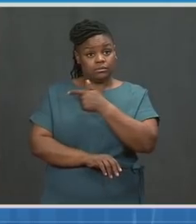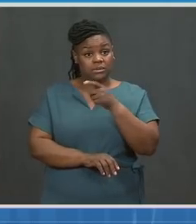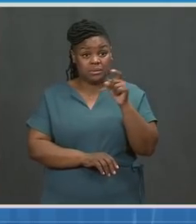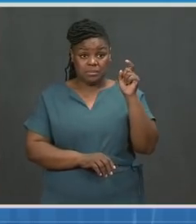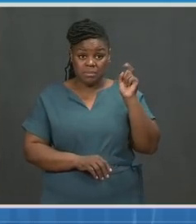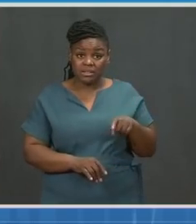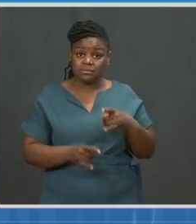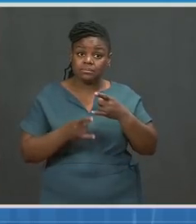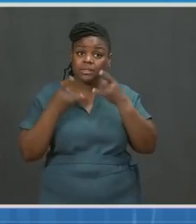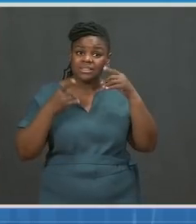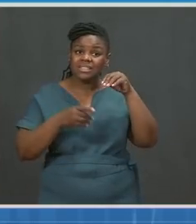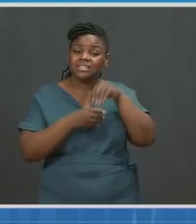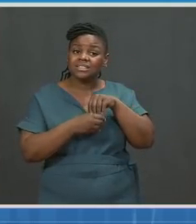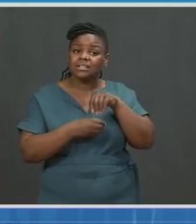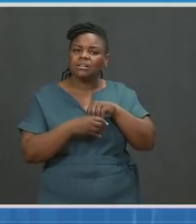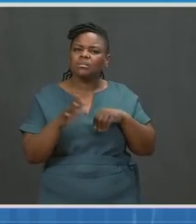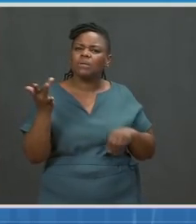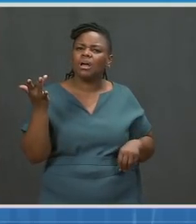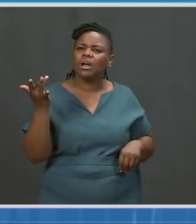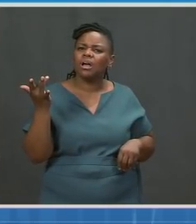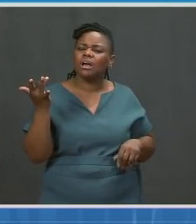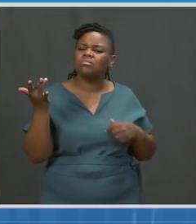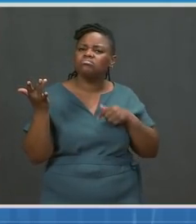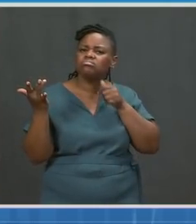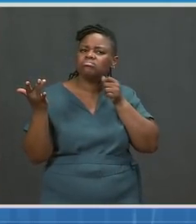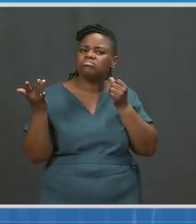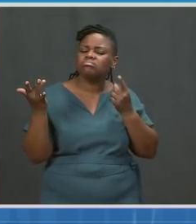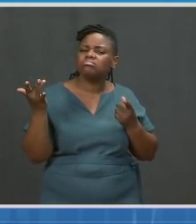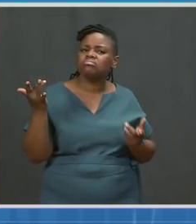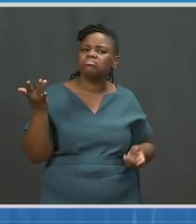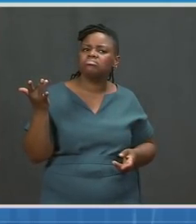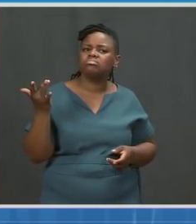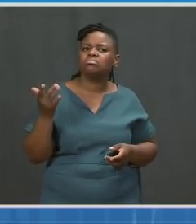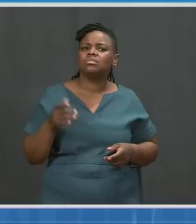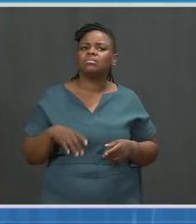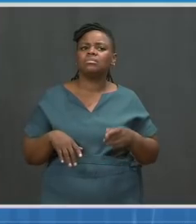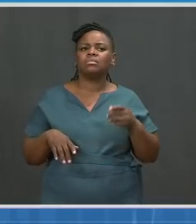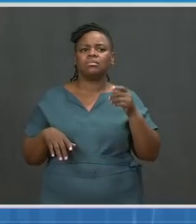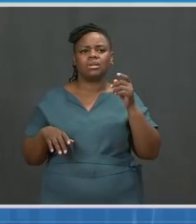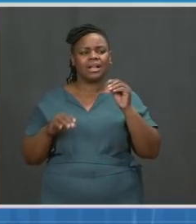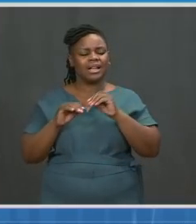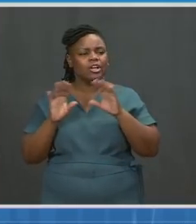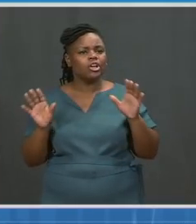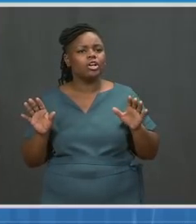I think what we really need to convey here is we still have 50,000 cases a day.